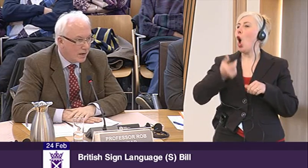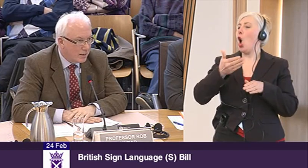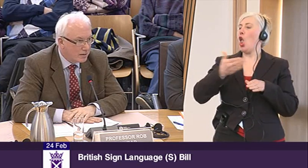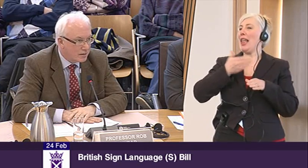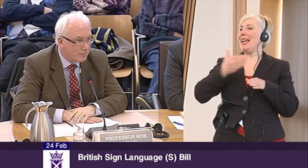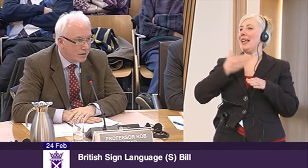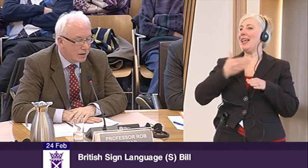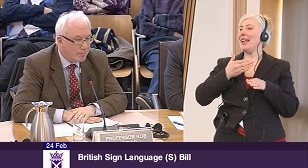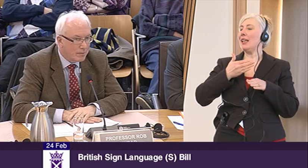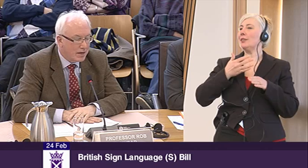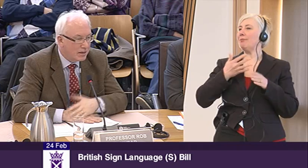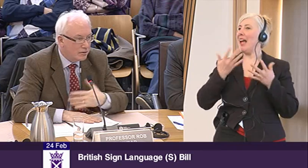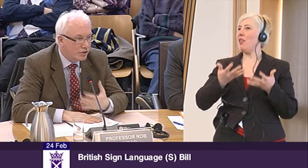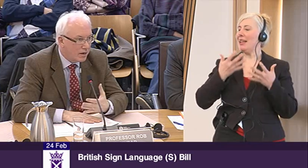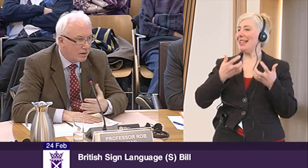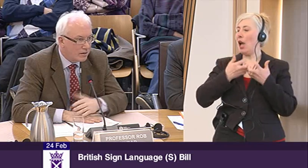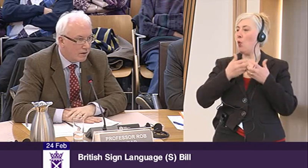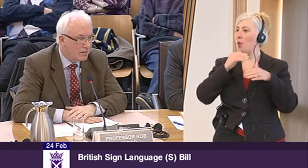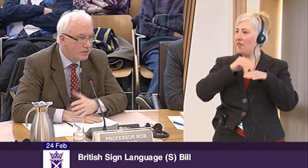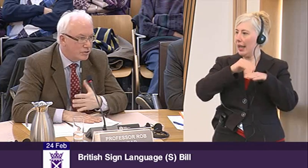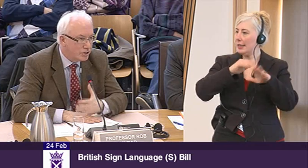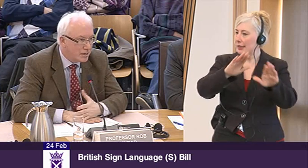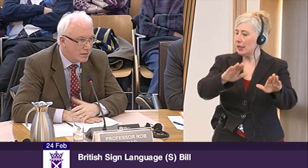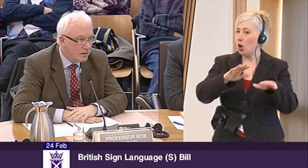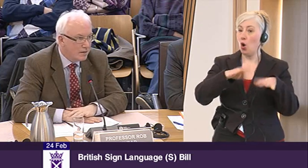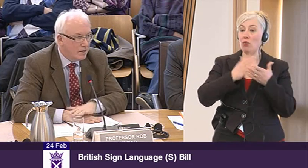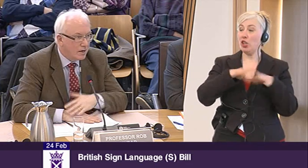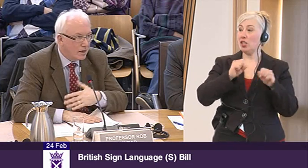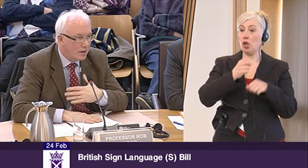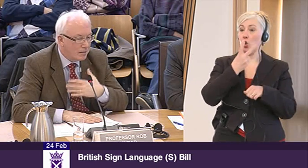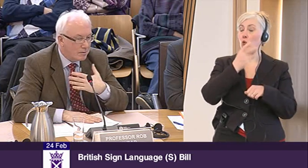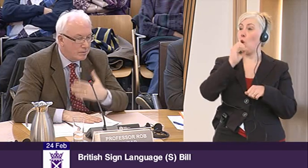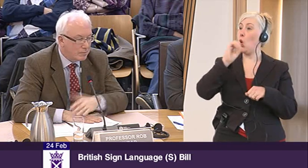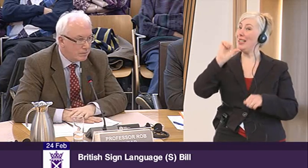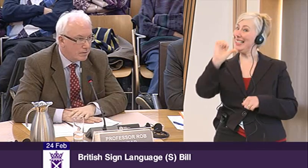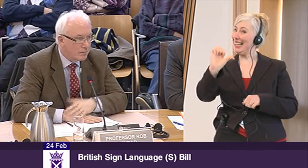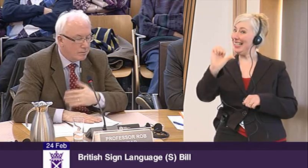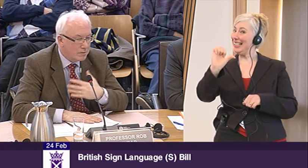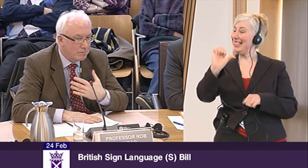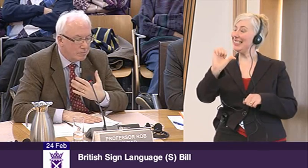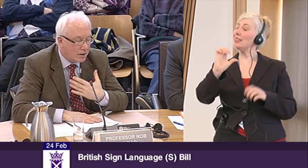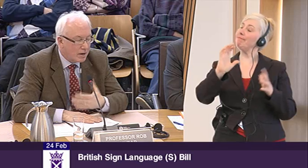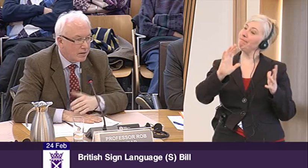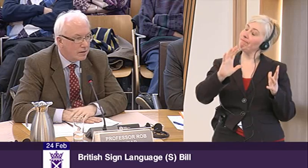of the effect of the act. It came into force in 2006 and the first plans were made in 2007